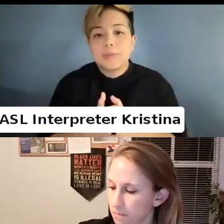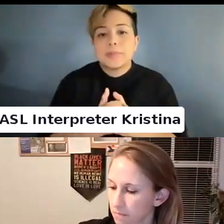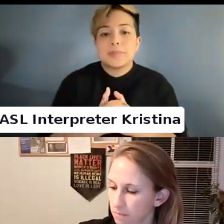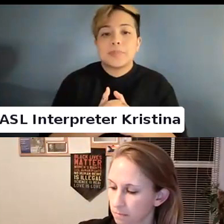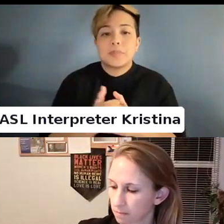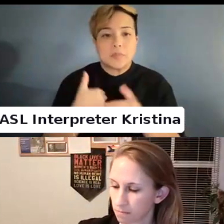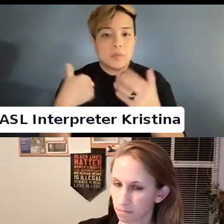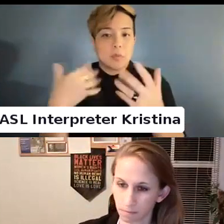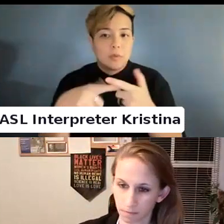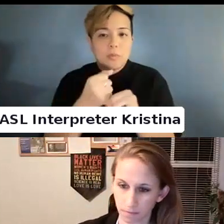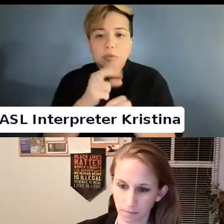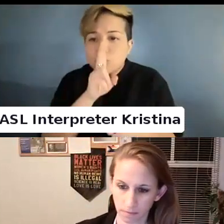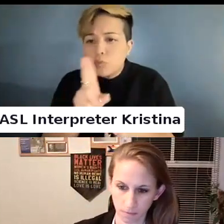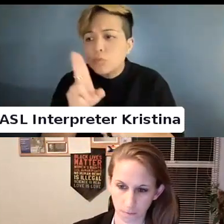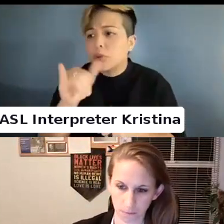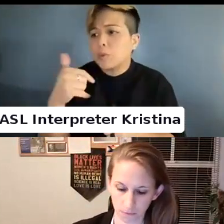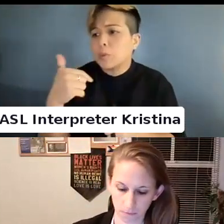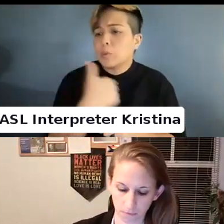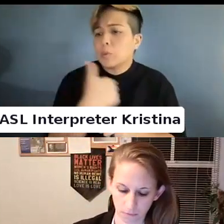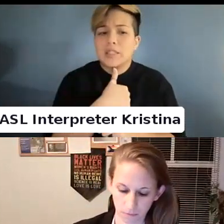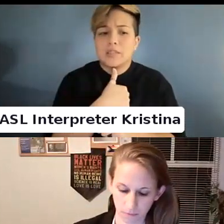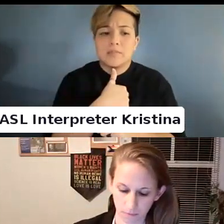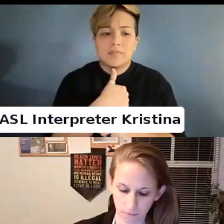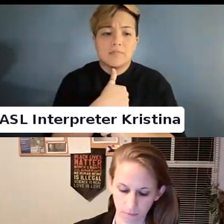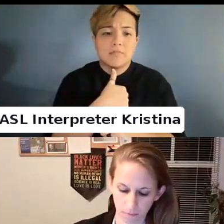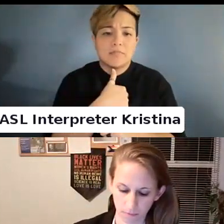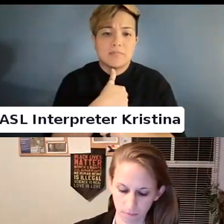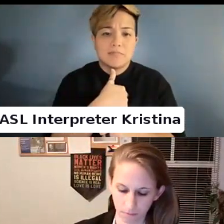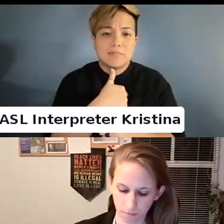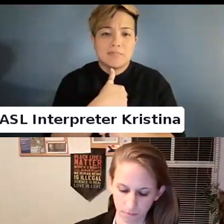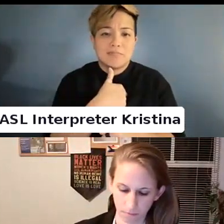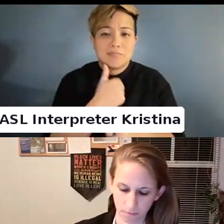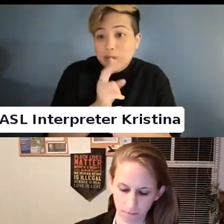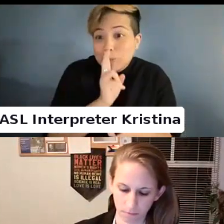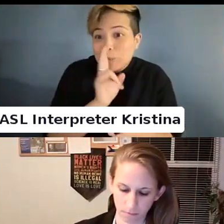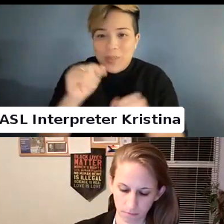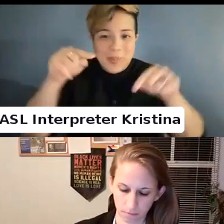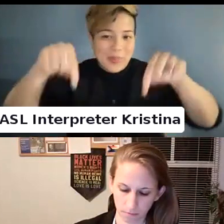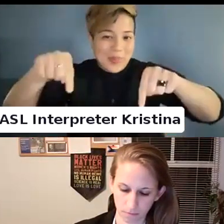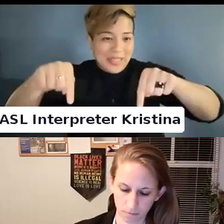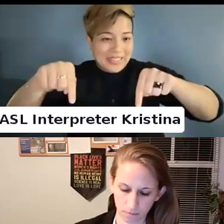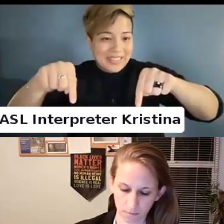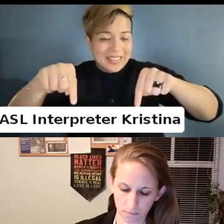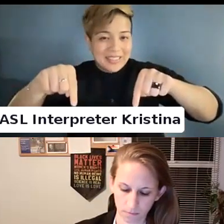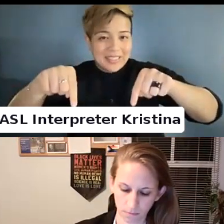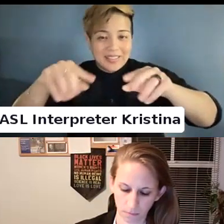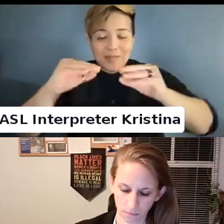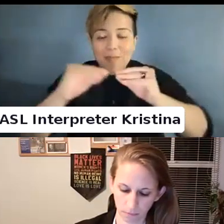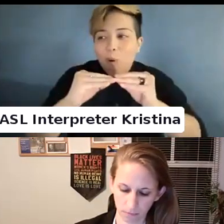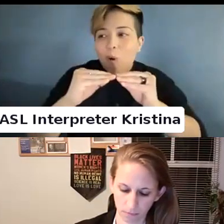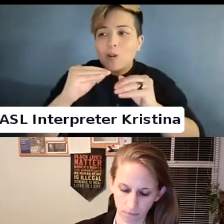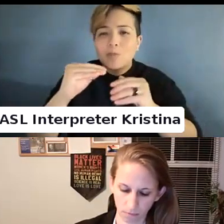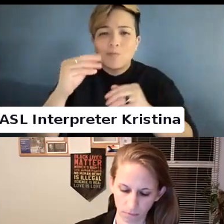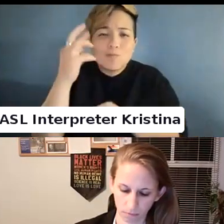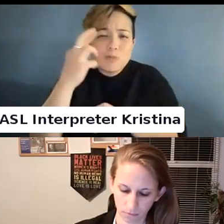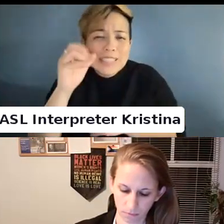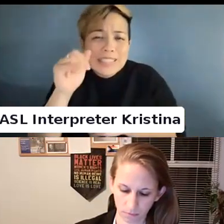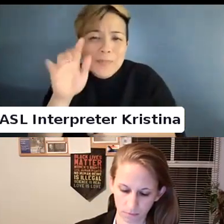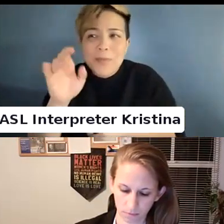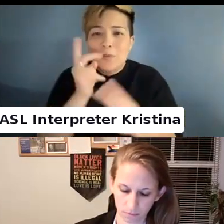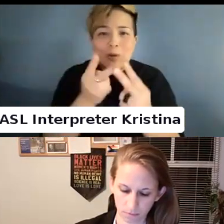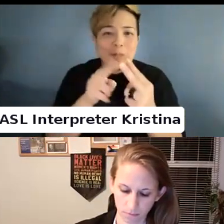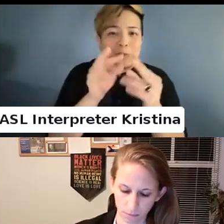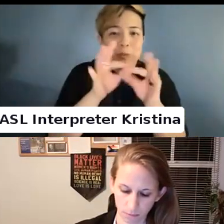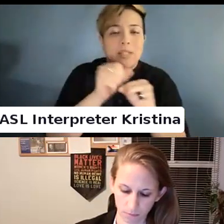I want to ensure that we make sure that this is reasonable for them to effectively communicate